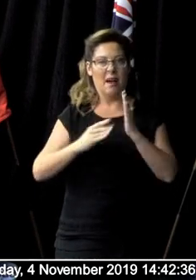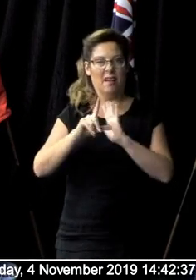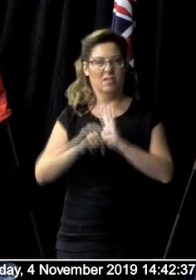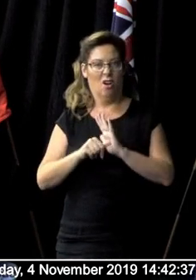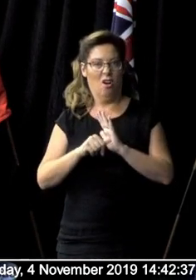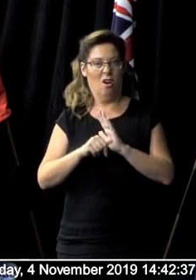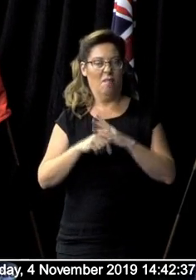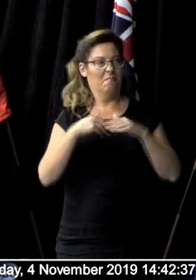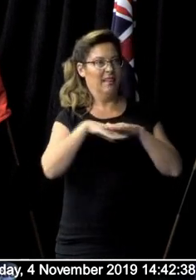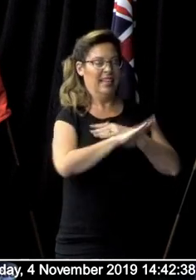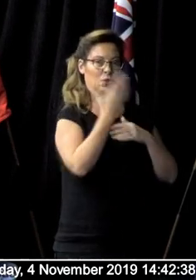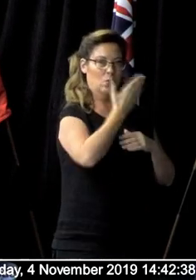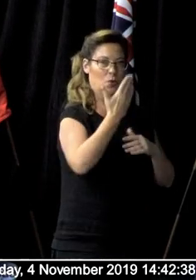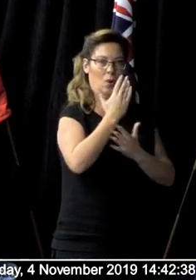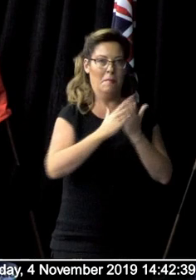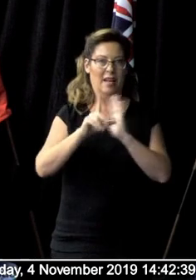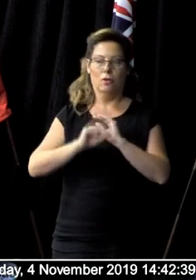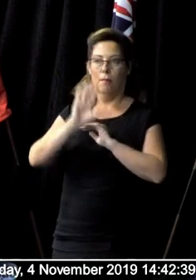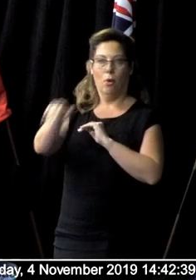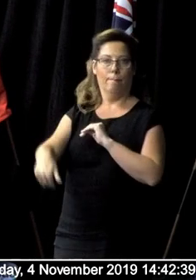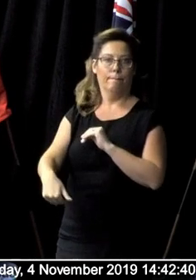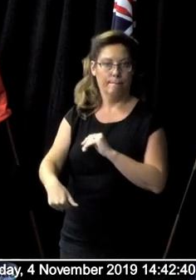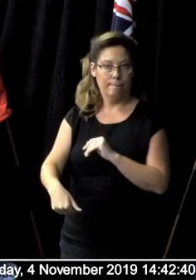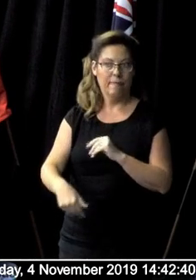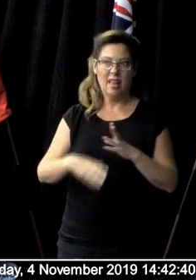process continues, you know, well into their education.